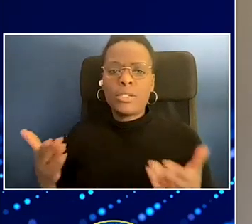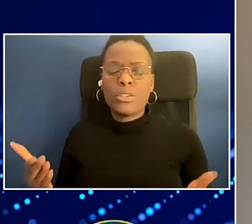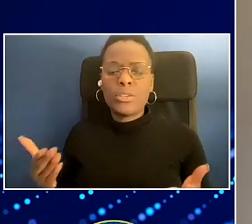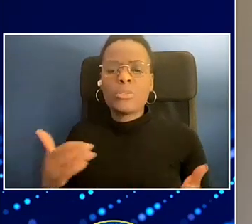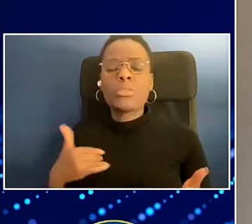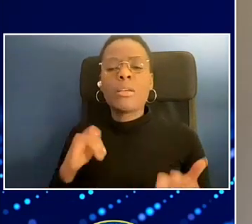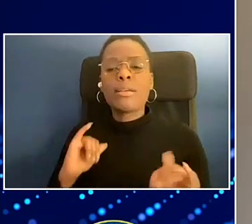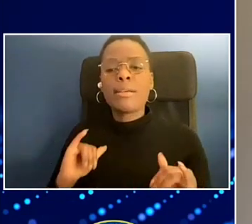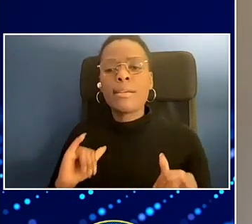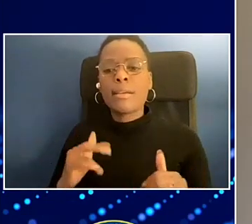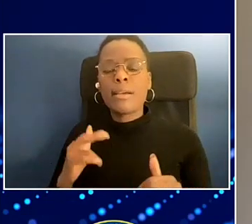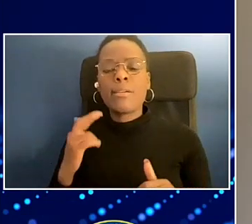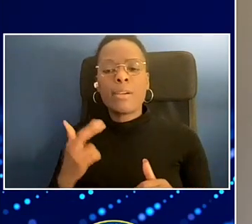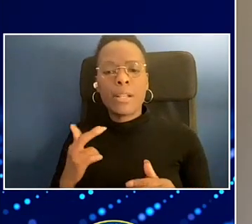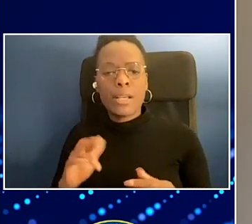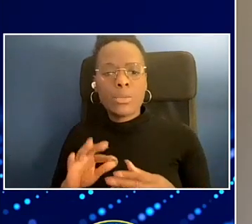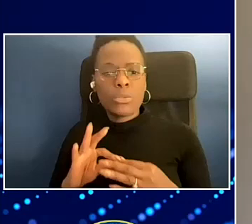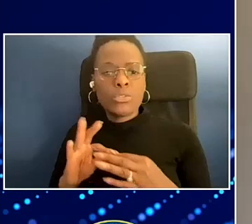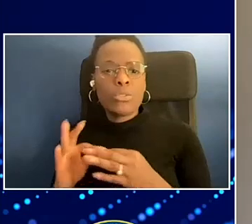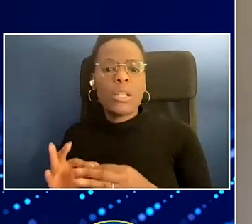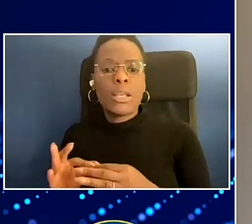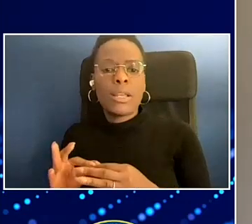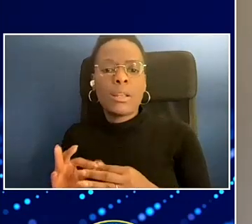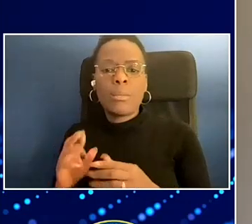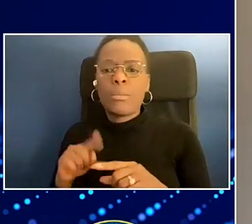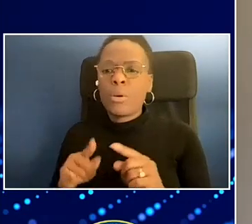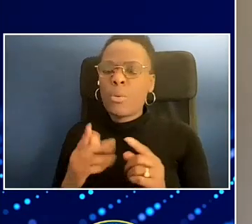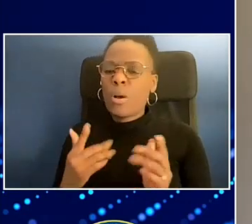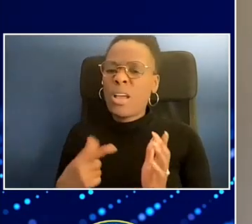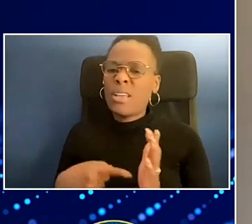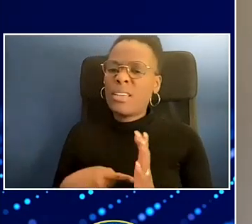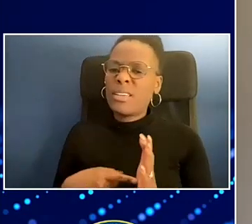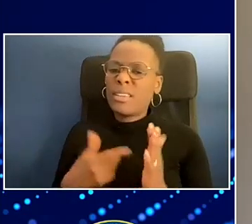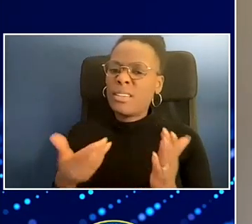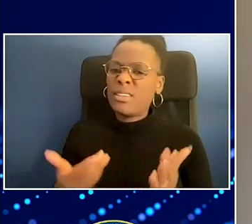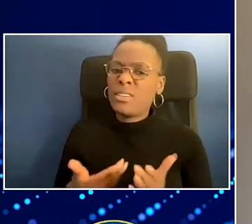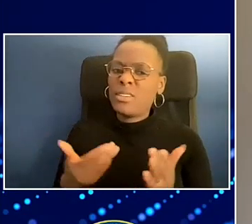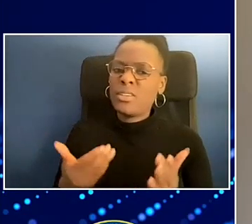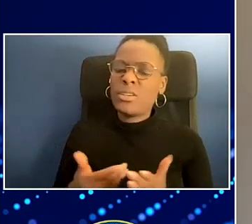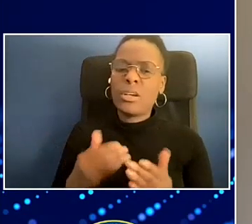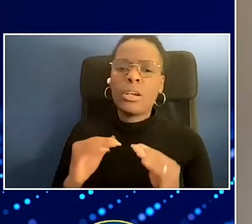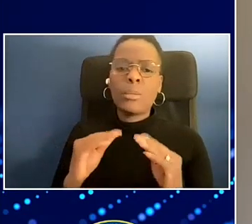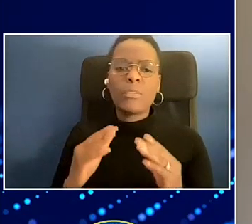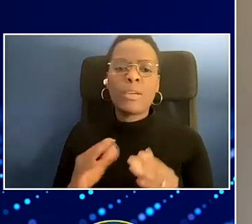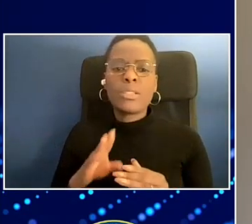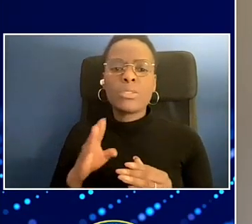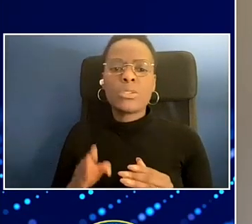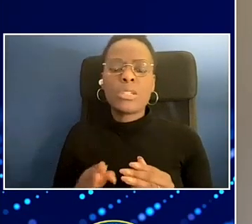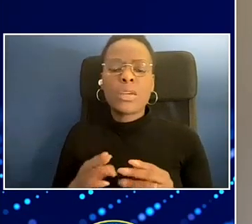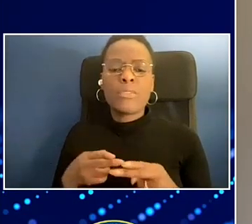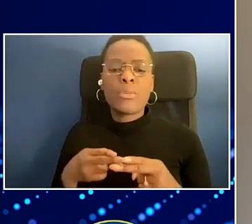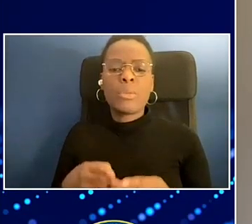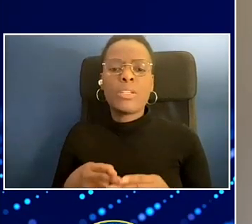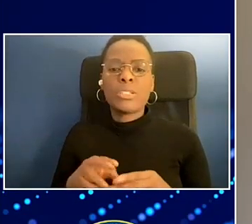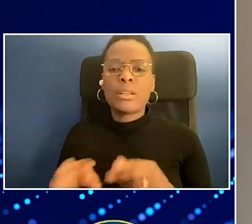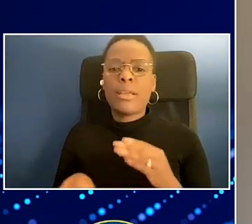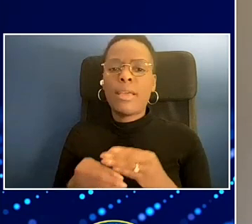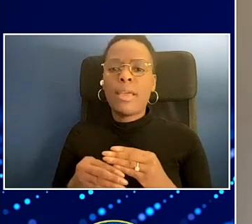was and remain confused about why the charge was there. The professor never mentioned an additional digital resource, and I never got an email about inclusive